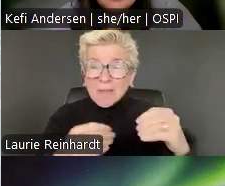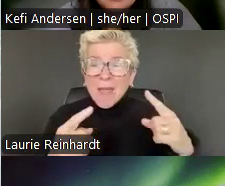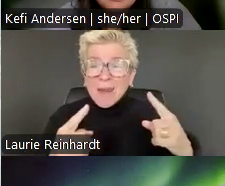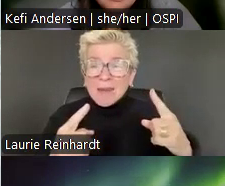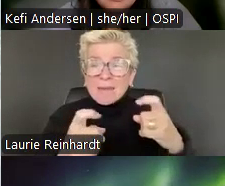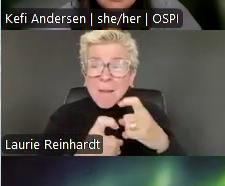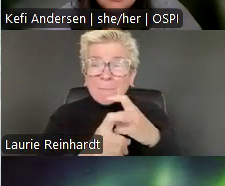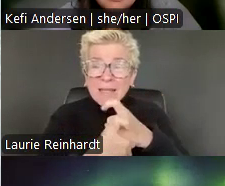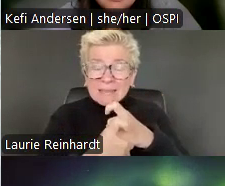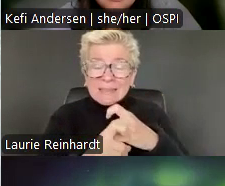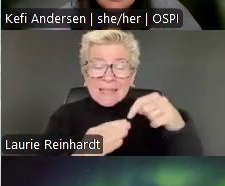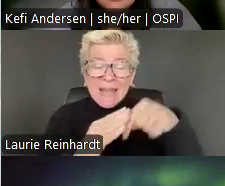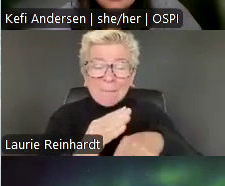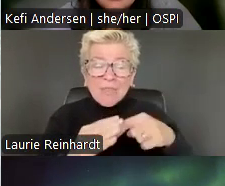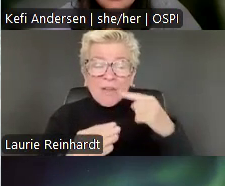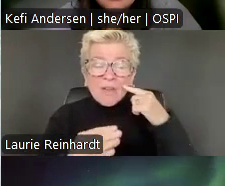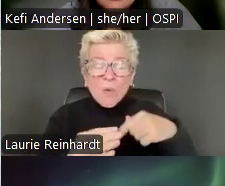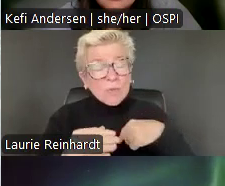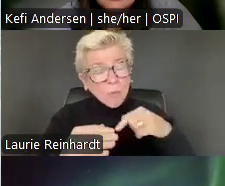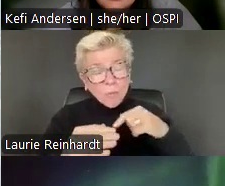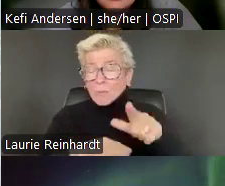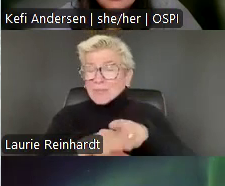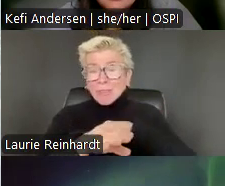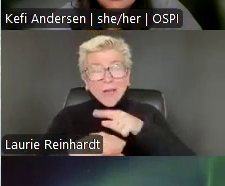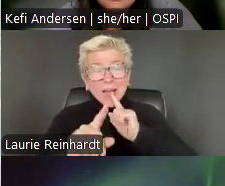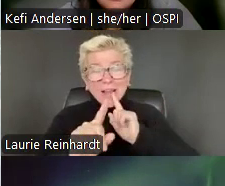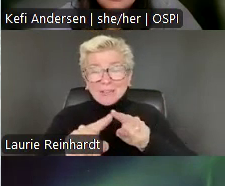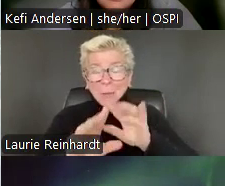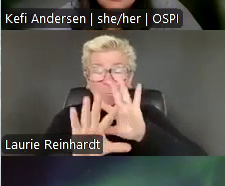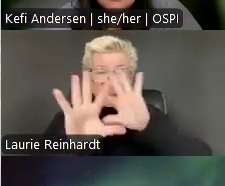really to kind of bring that long answer all together, it's really important that it's not